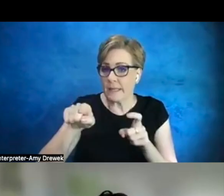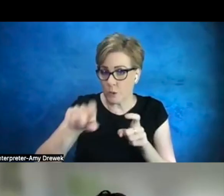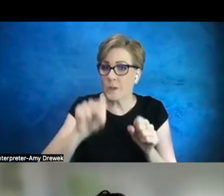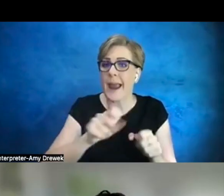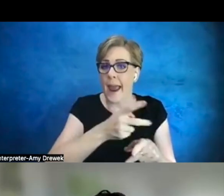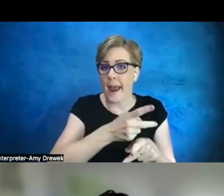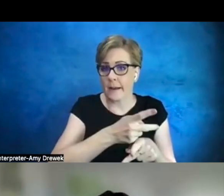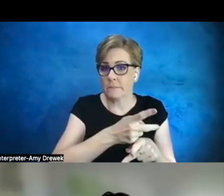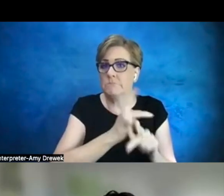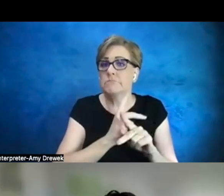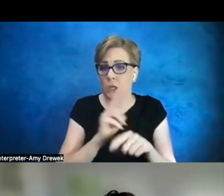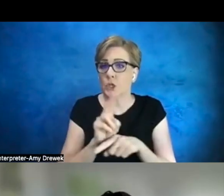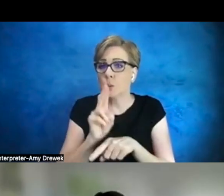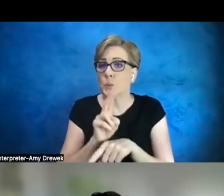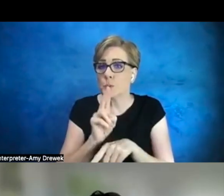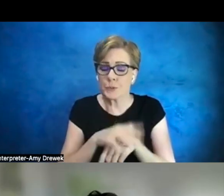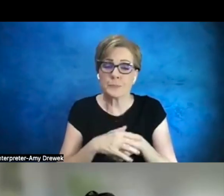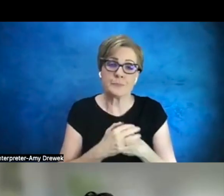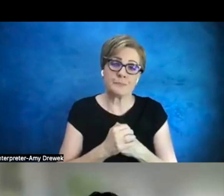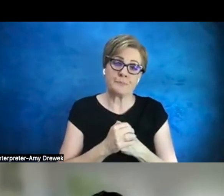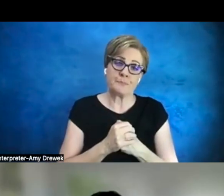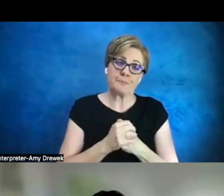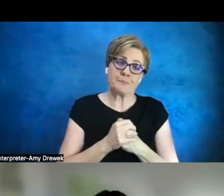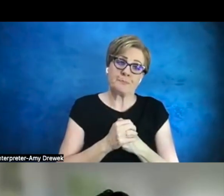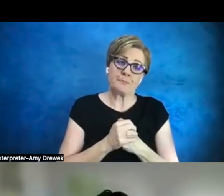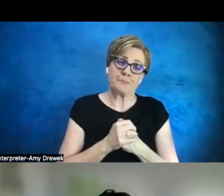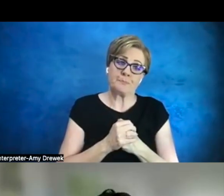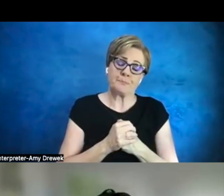via Google Form that will be provided to you. So all of this will come to you.